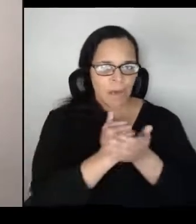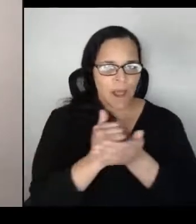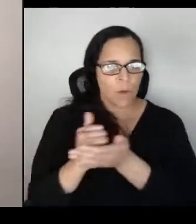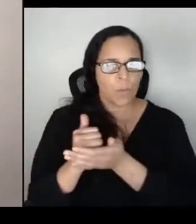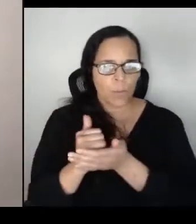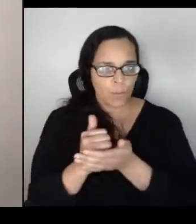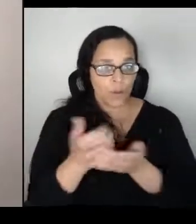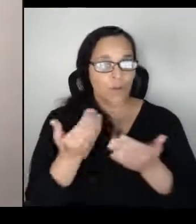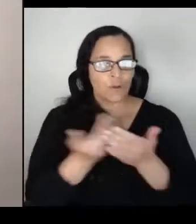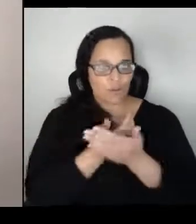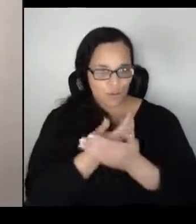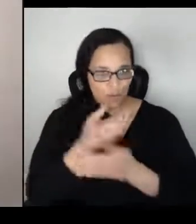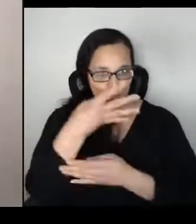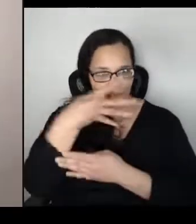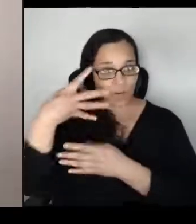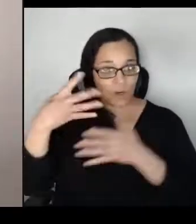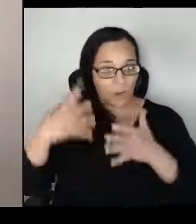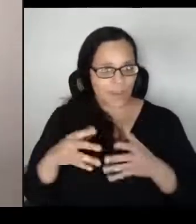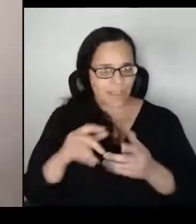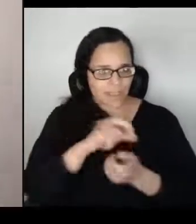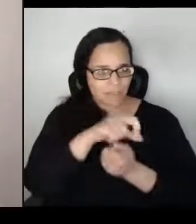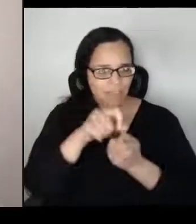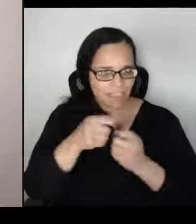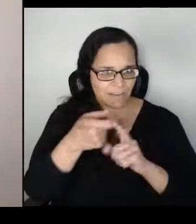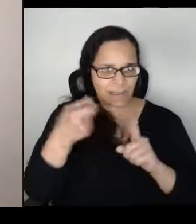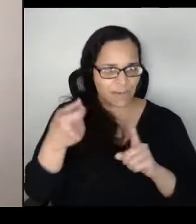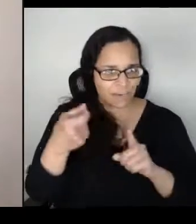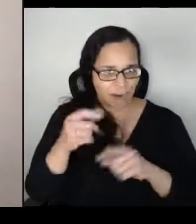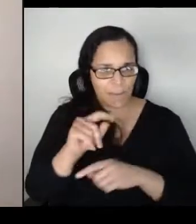that are specifically coming from Turkey, which I was born